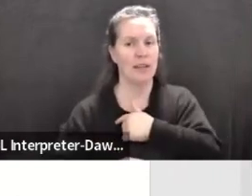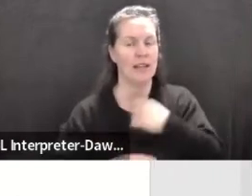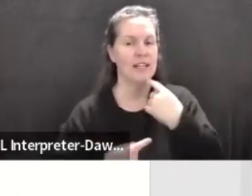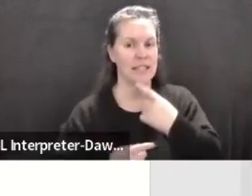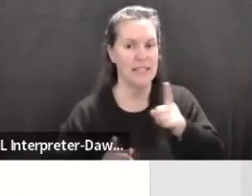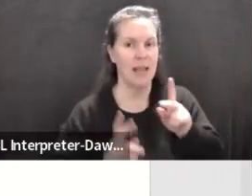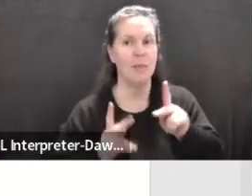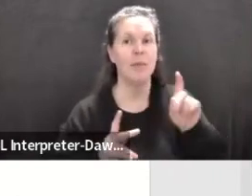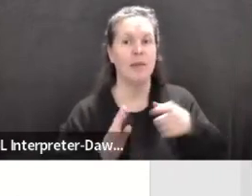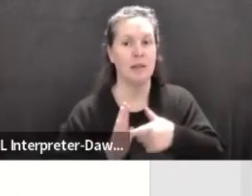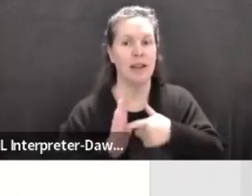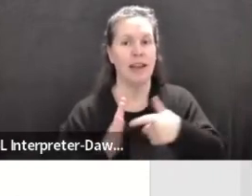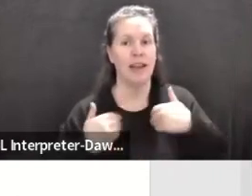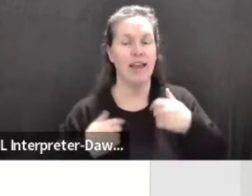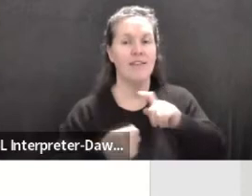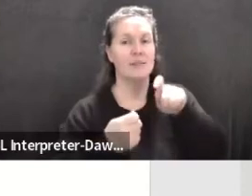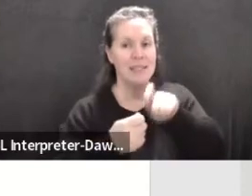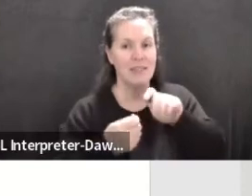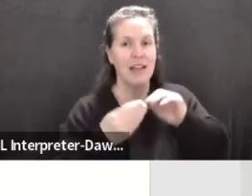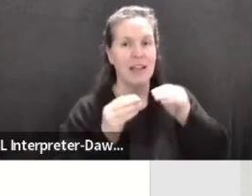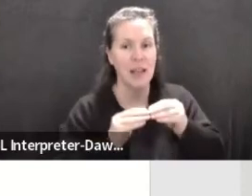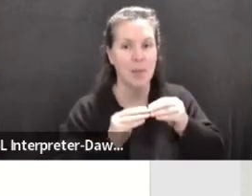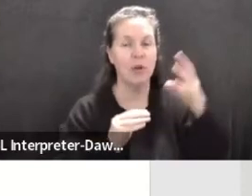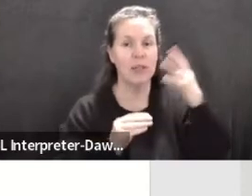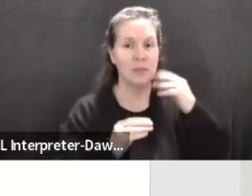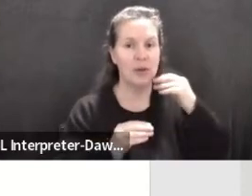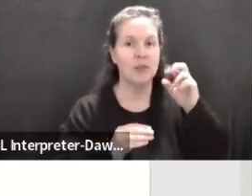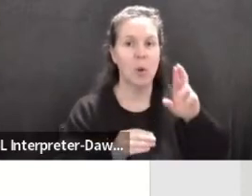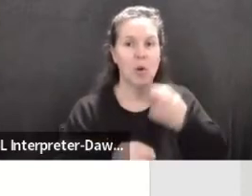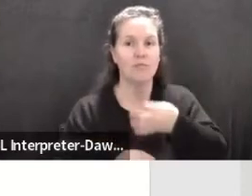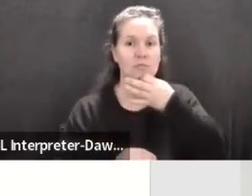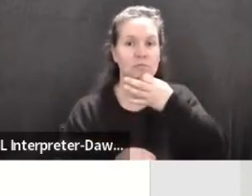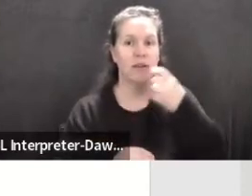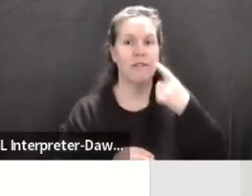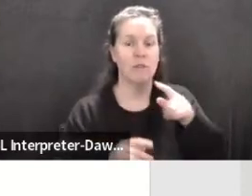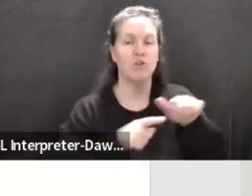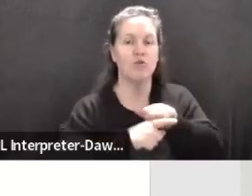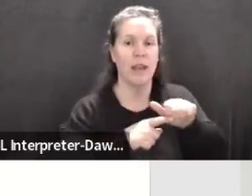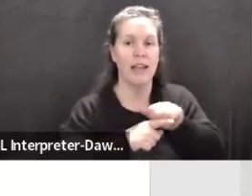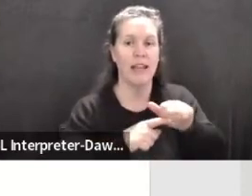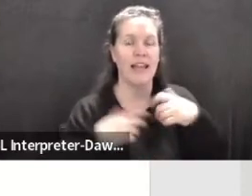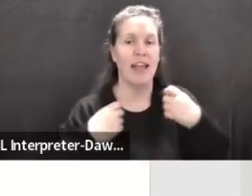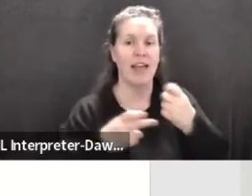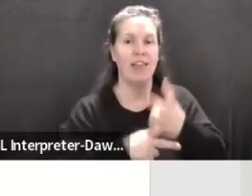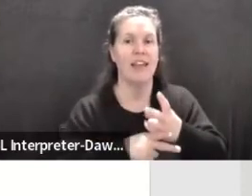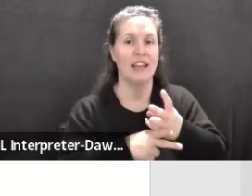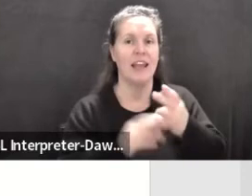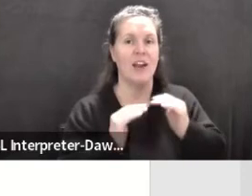some years of experience or expertise in training for healthcare equity, because we know there just aren't very many people,